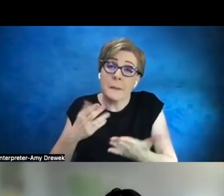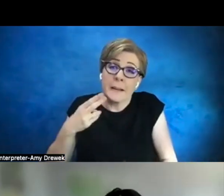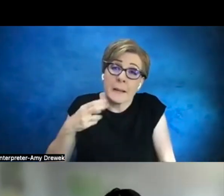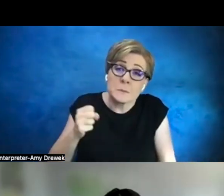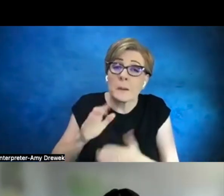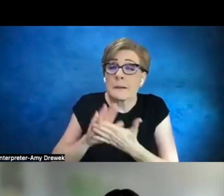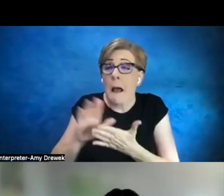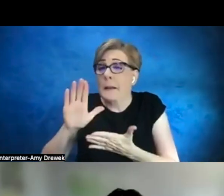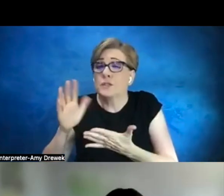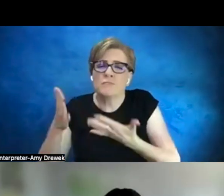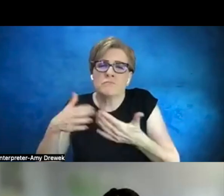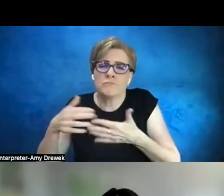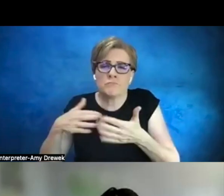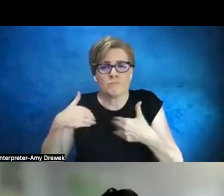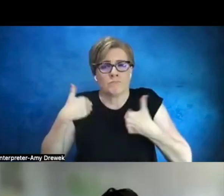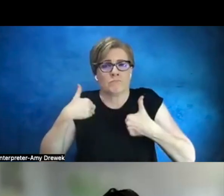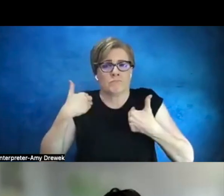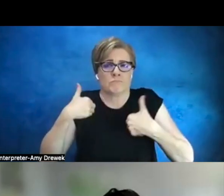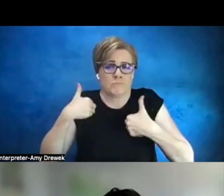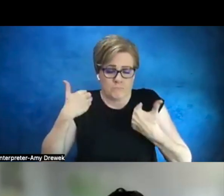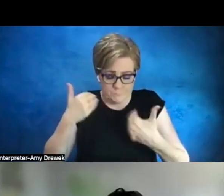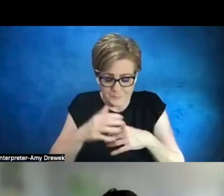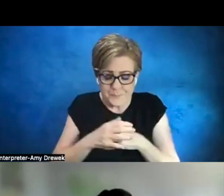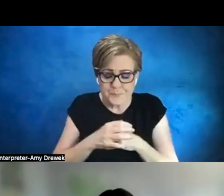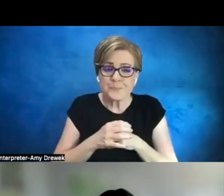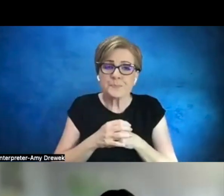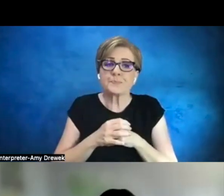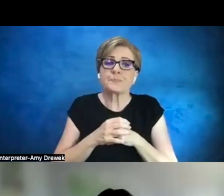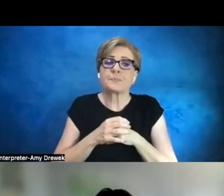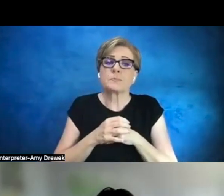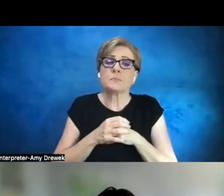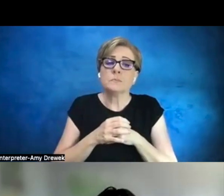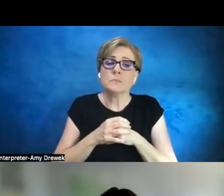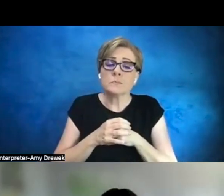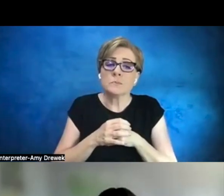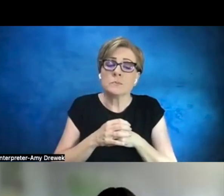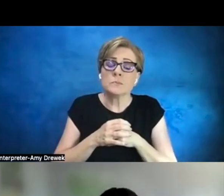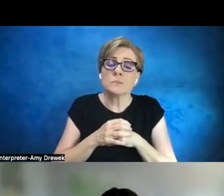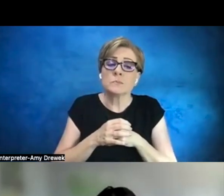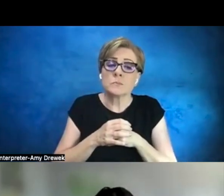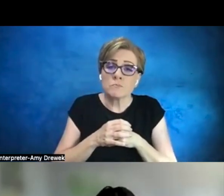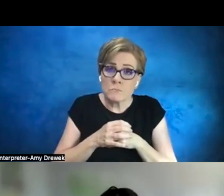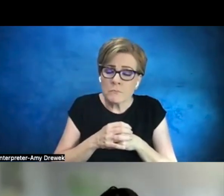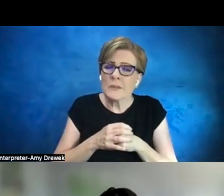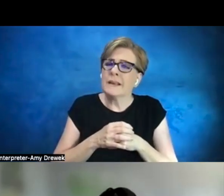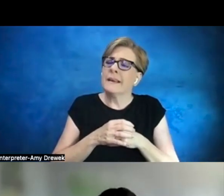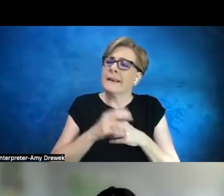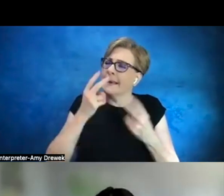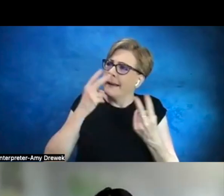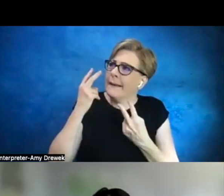grad, whatever feels authentic for you in this moment. And think about an adult mentor or a peer